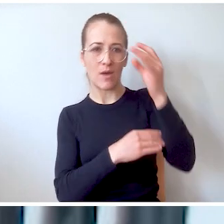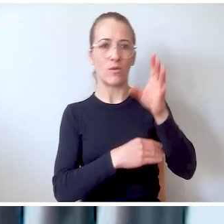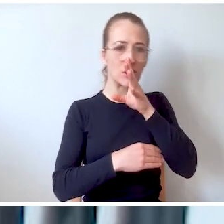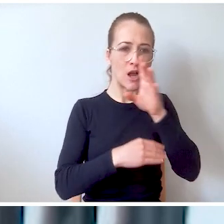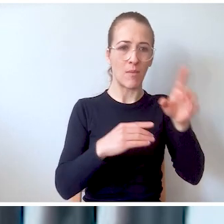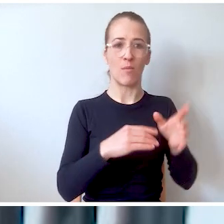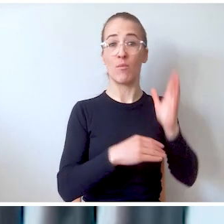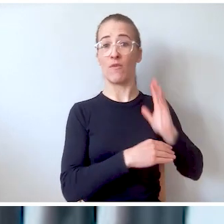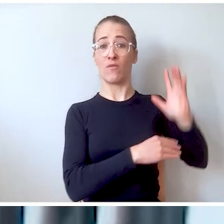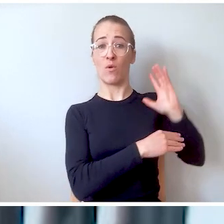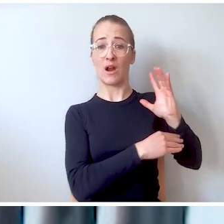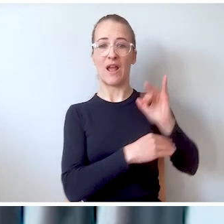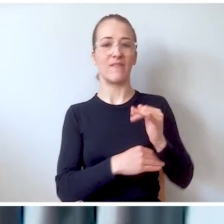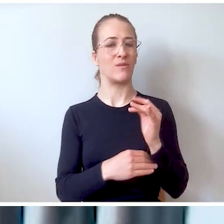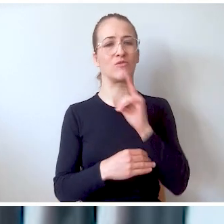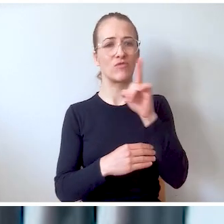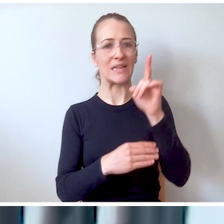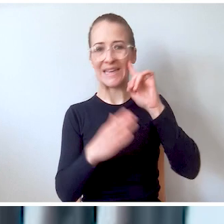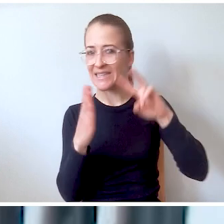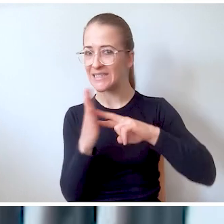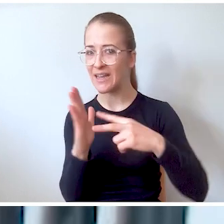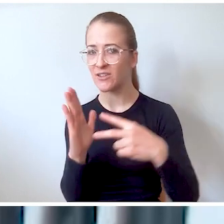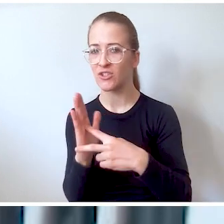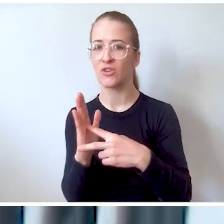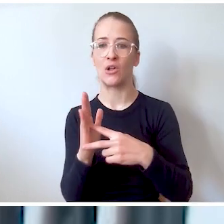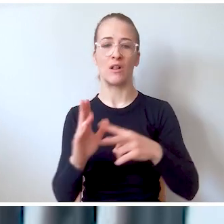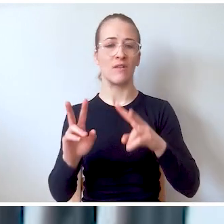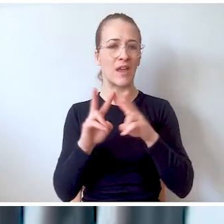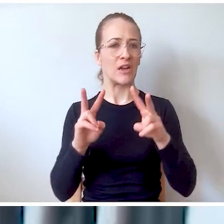That was something I was very intentional and very deliberate about.